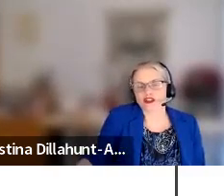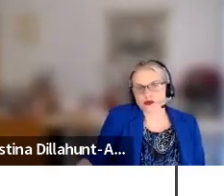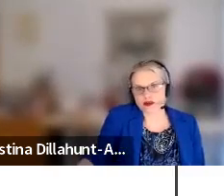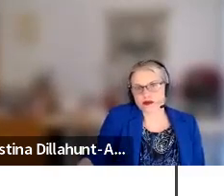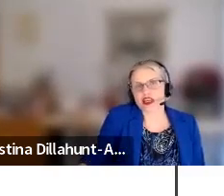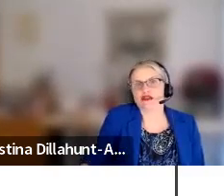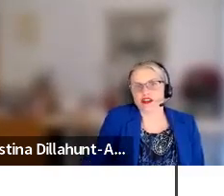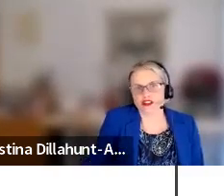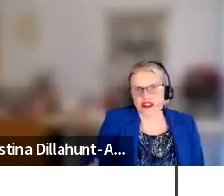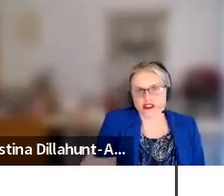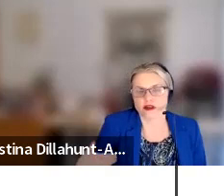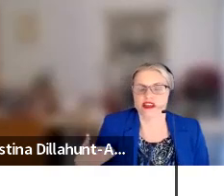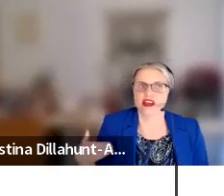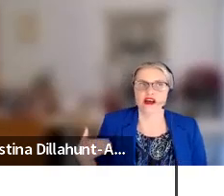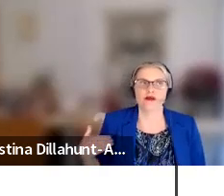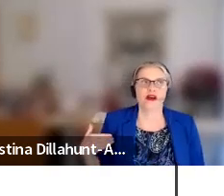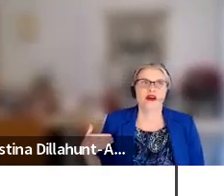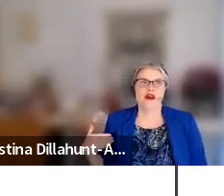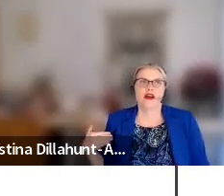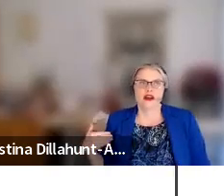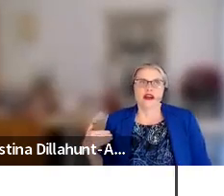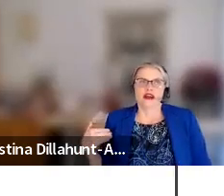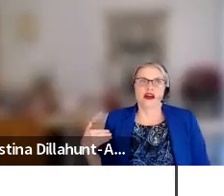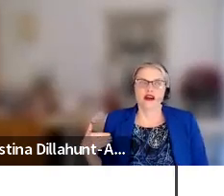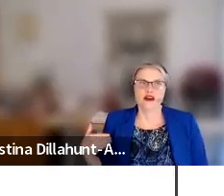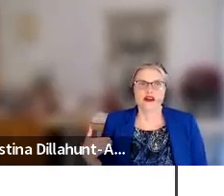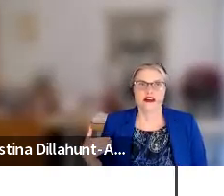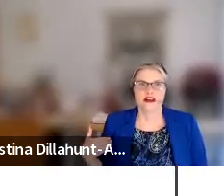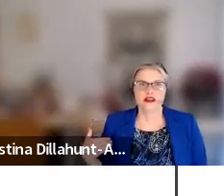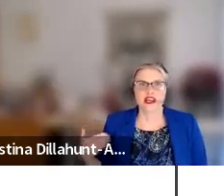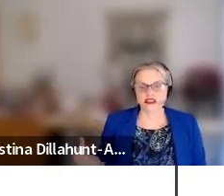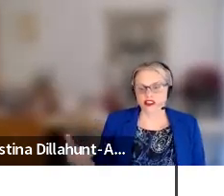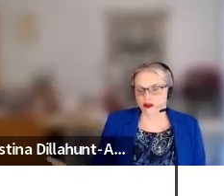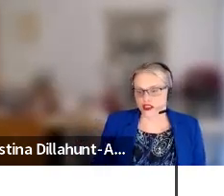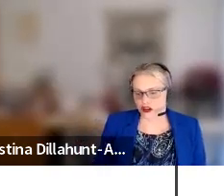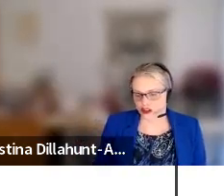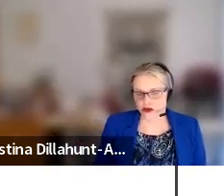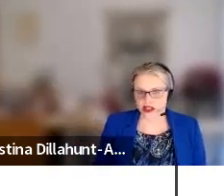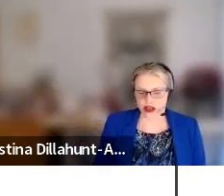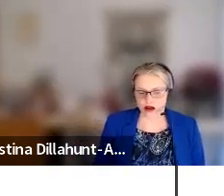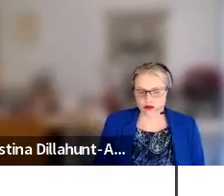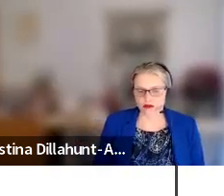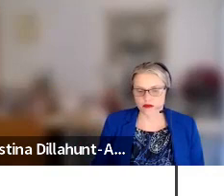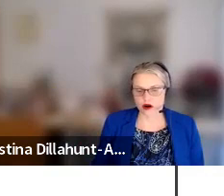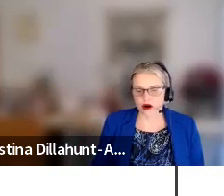So, maybe some of the interventions and some of the tasks that they're being charged with